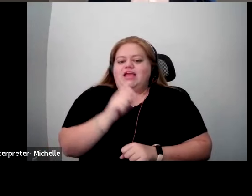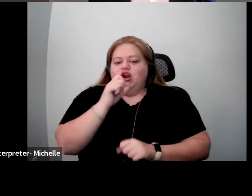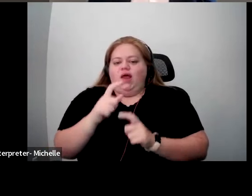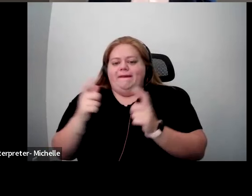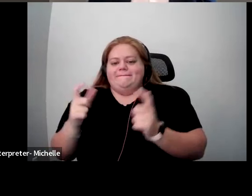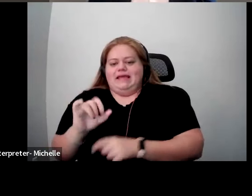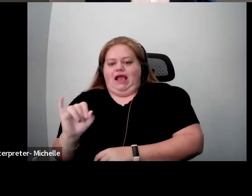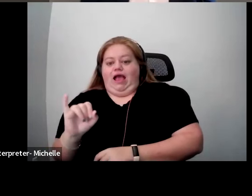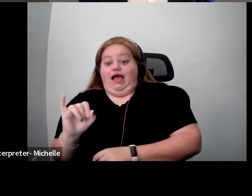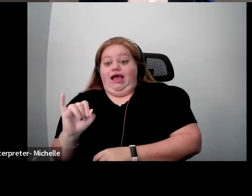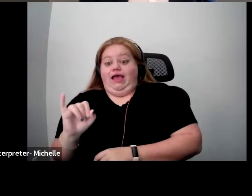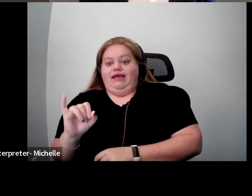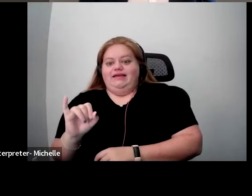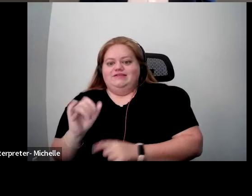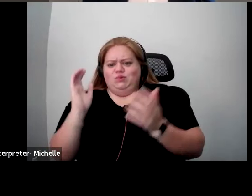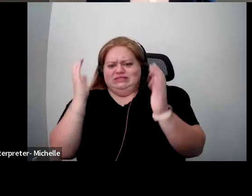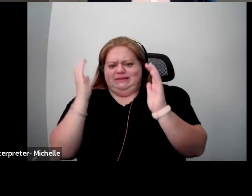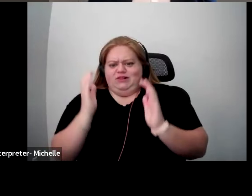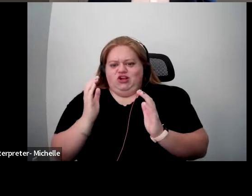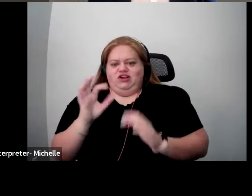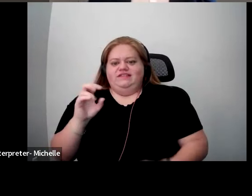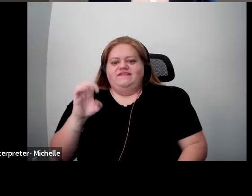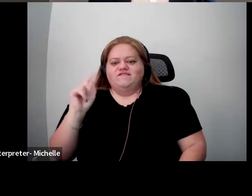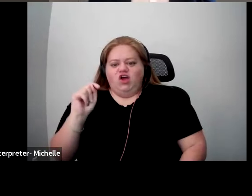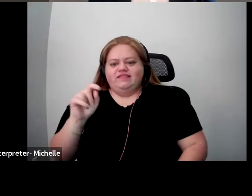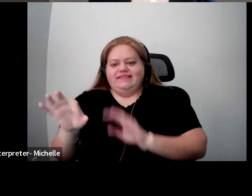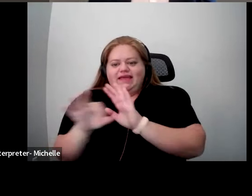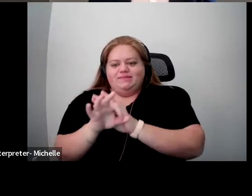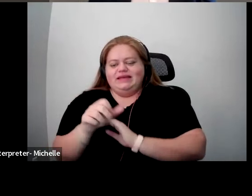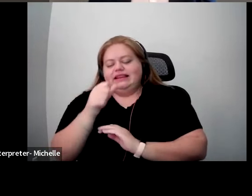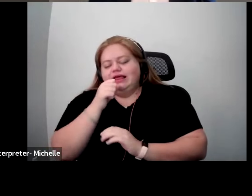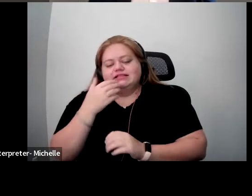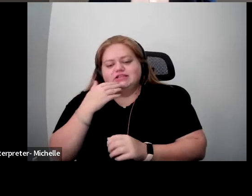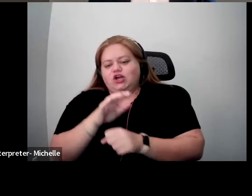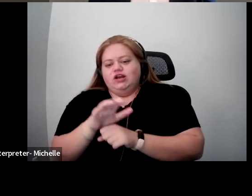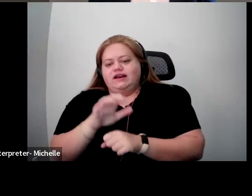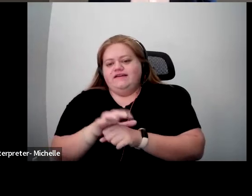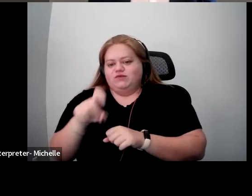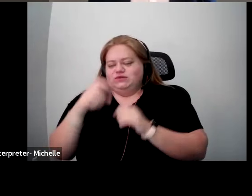looks similar or whatever in their font. That's not good enough. You need to think structurally, not visually,